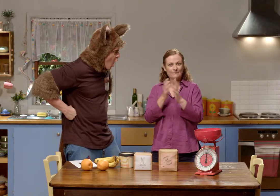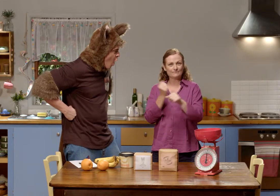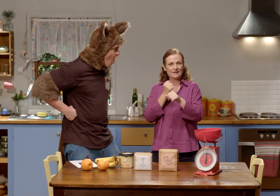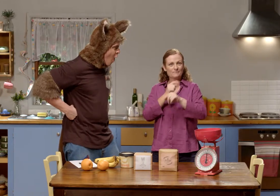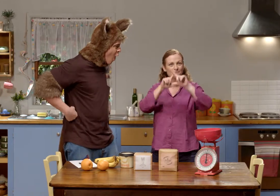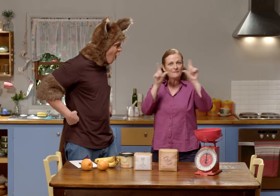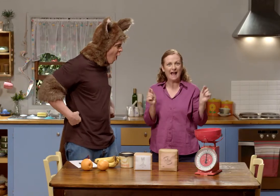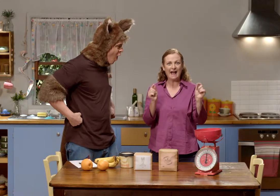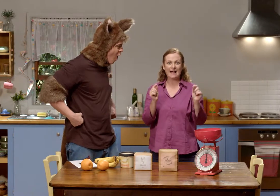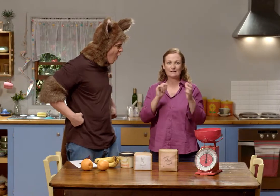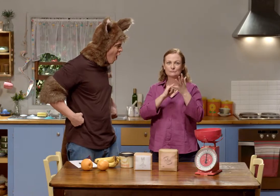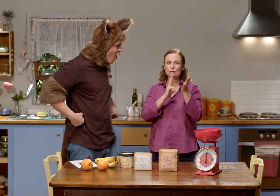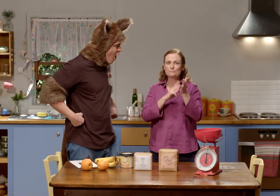banana smoothies.